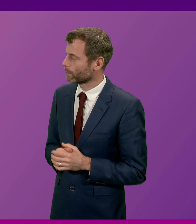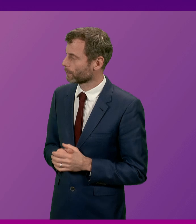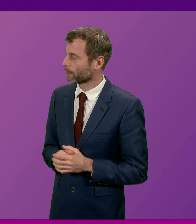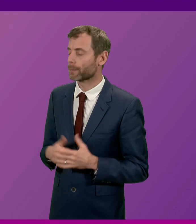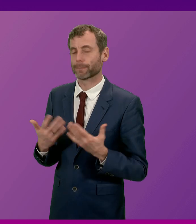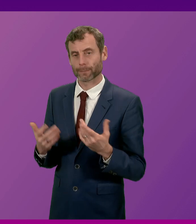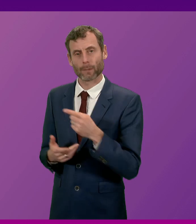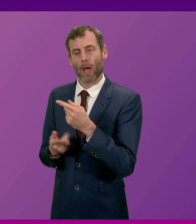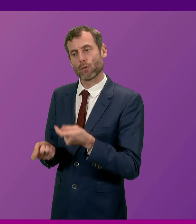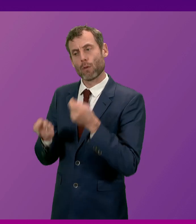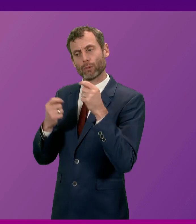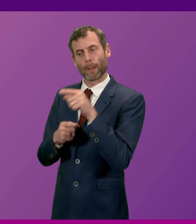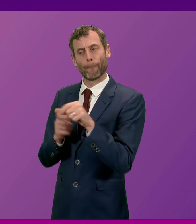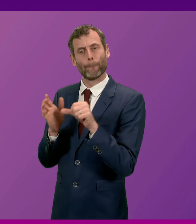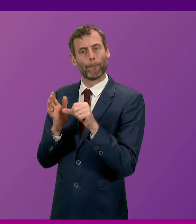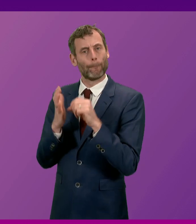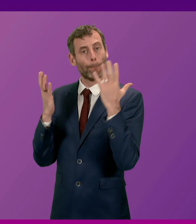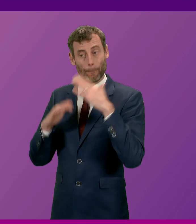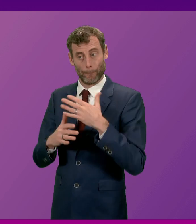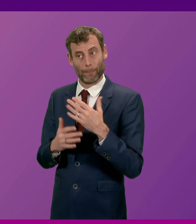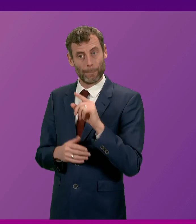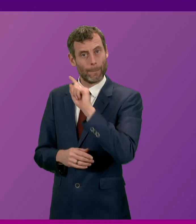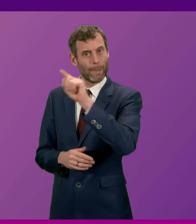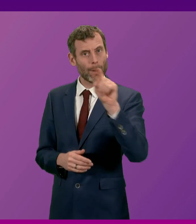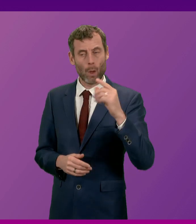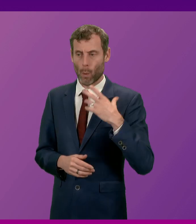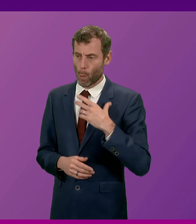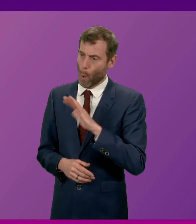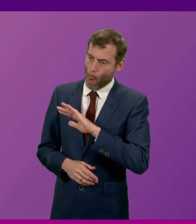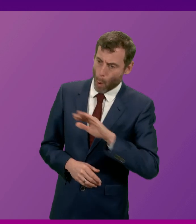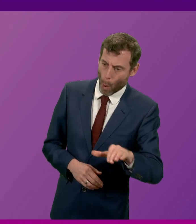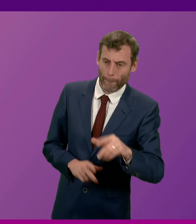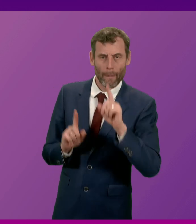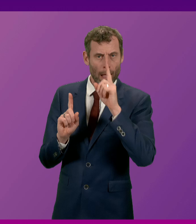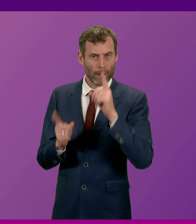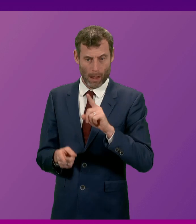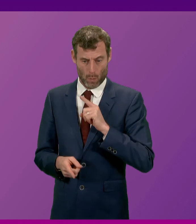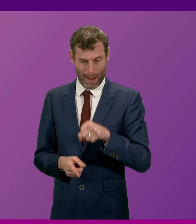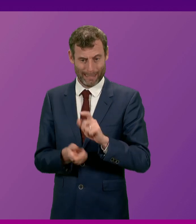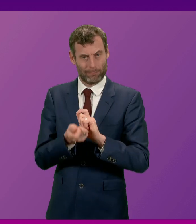Carson raises a serious and significant issue, because one way of tackling delayed